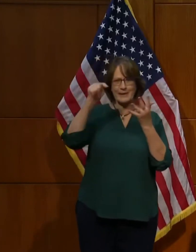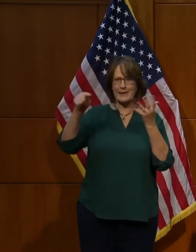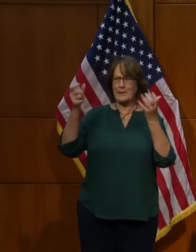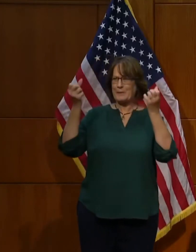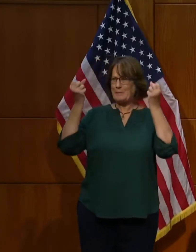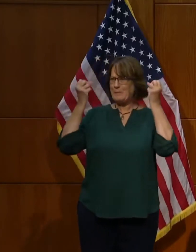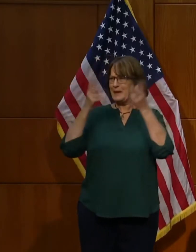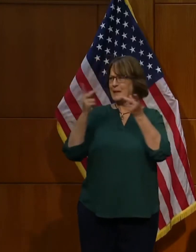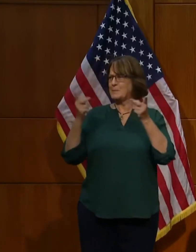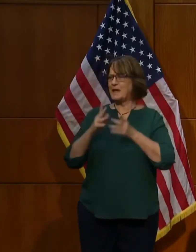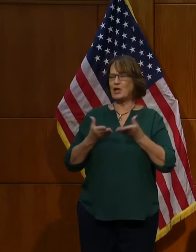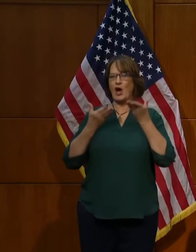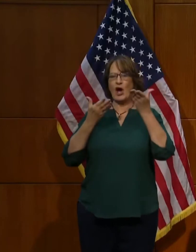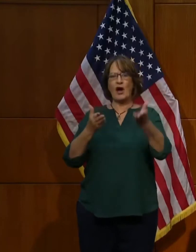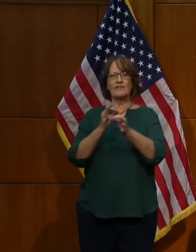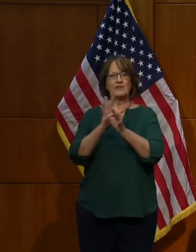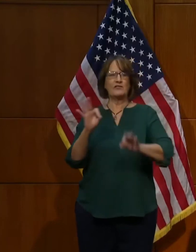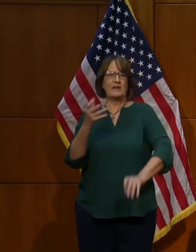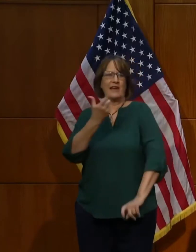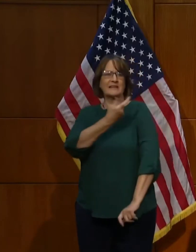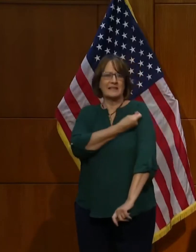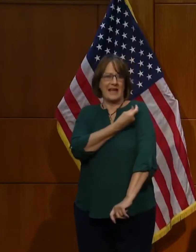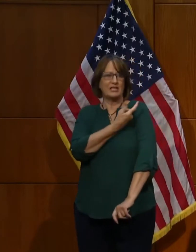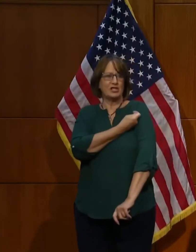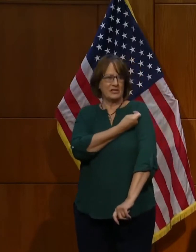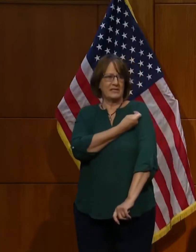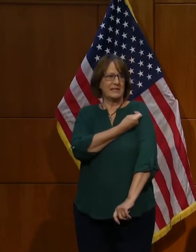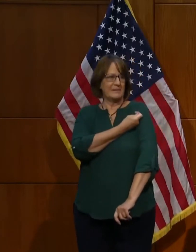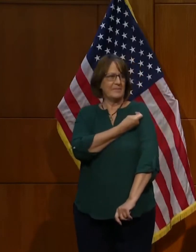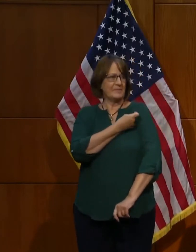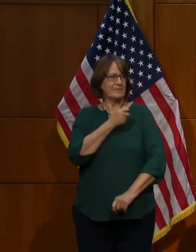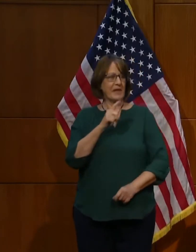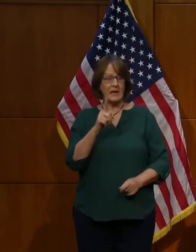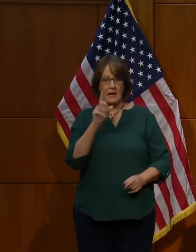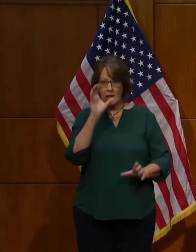places in every community. To find